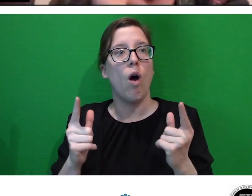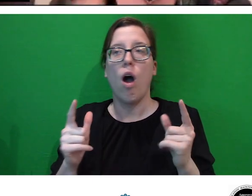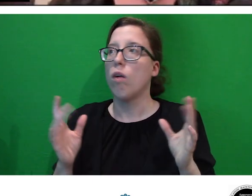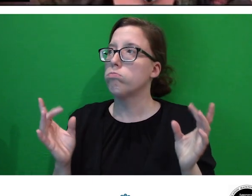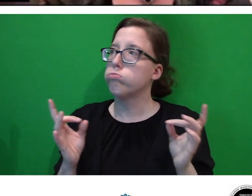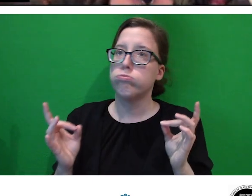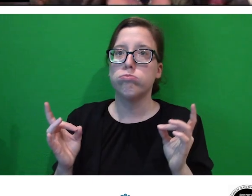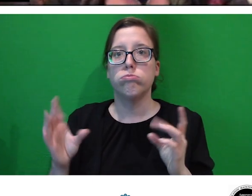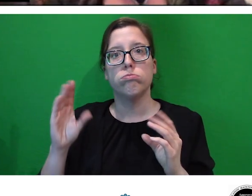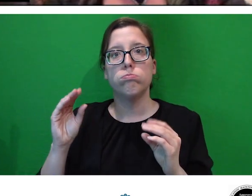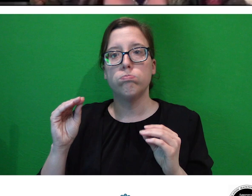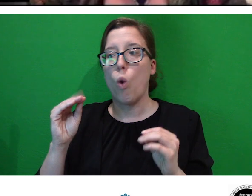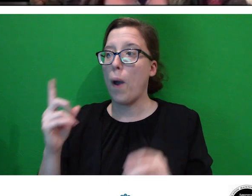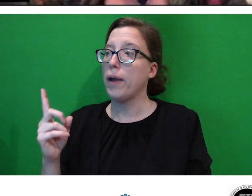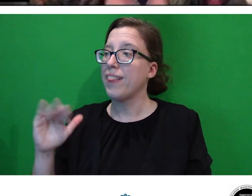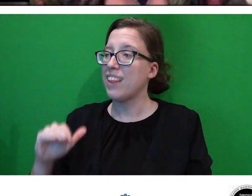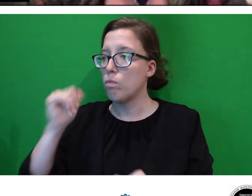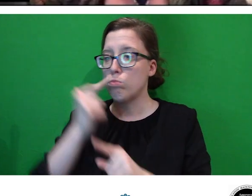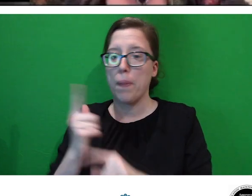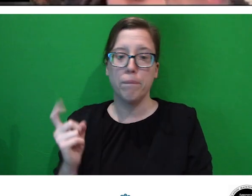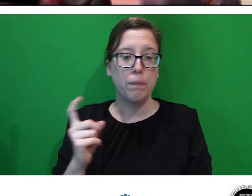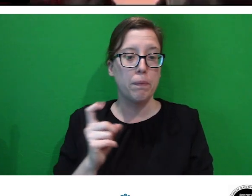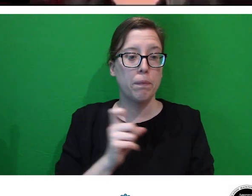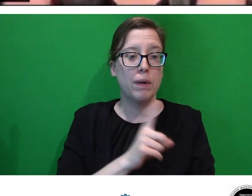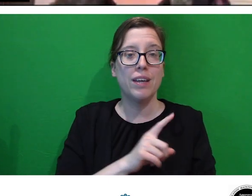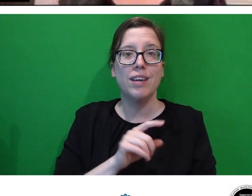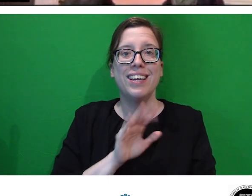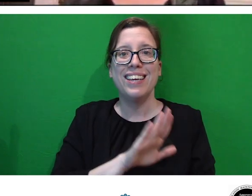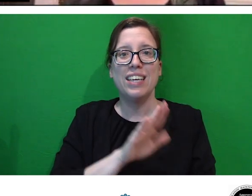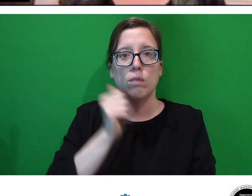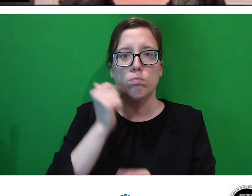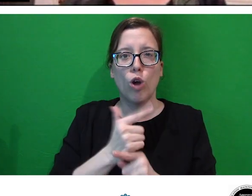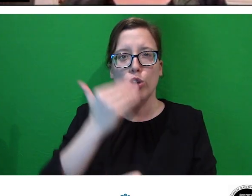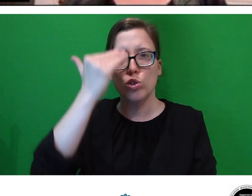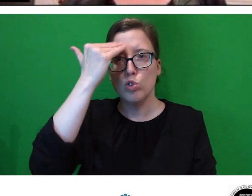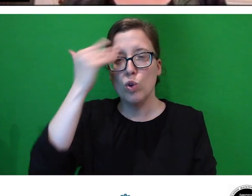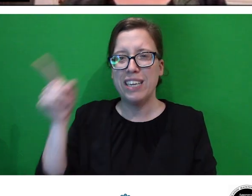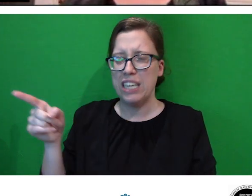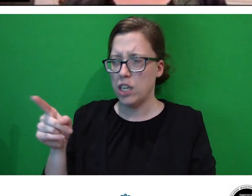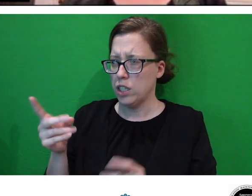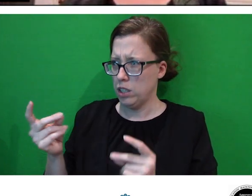changes the channel on the TV. Jack calmed down. All cool. Everybody